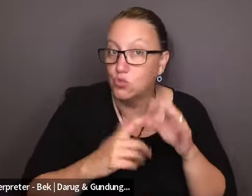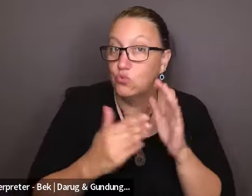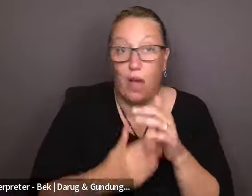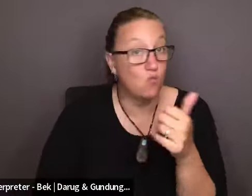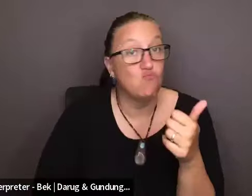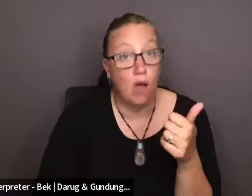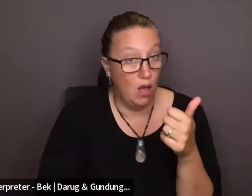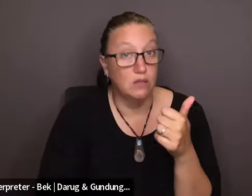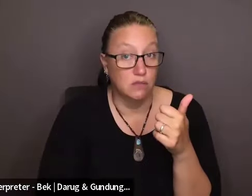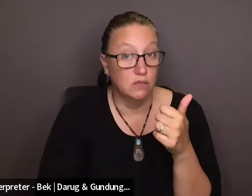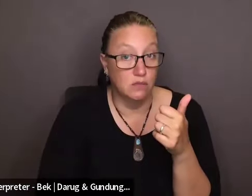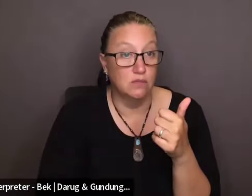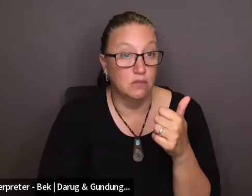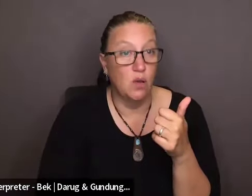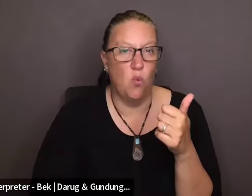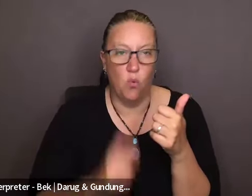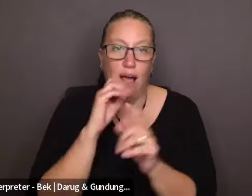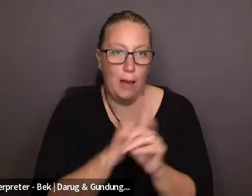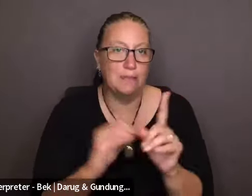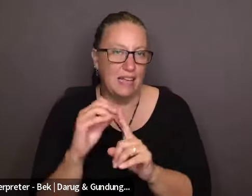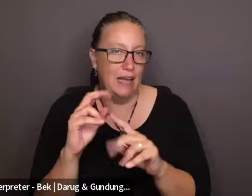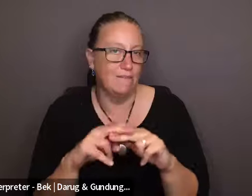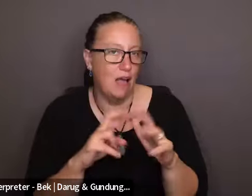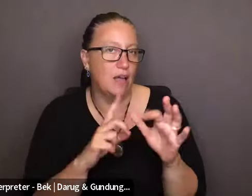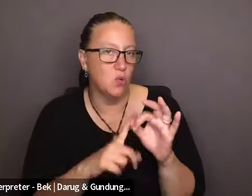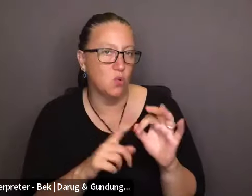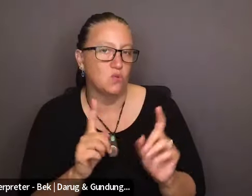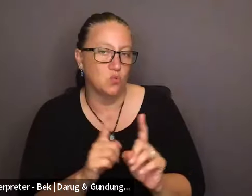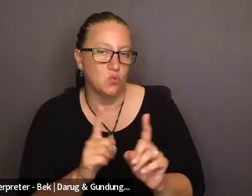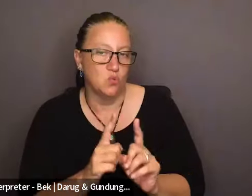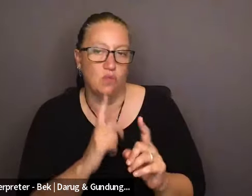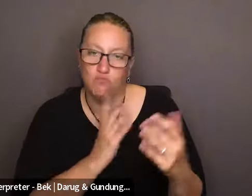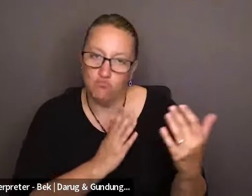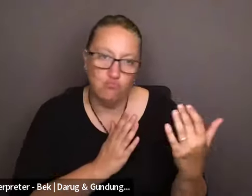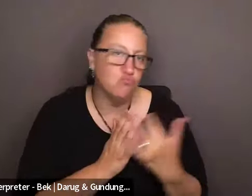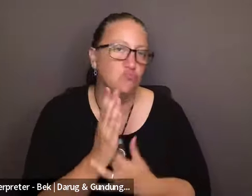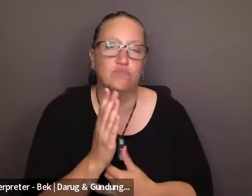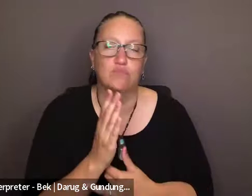sorry, and if we haven't answered them and don't get